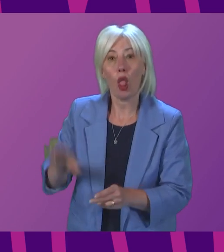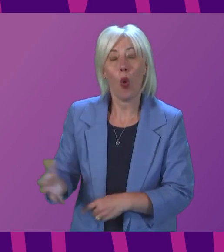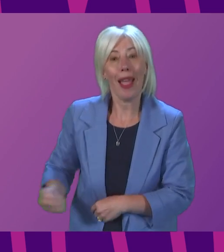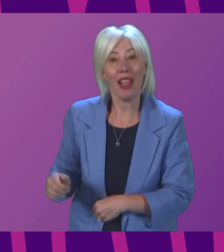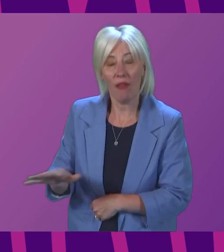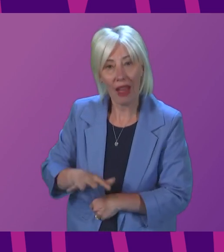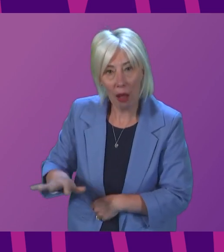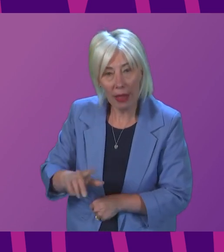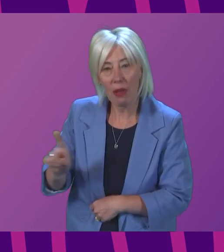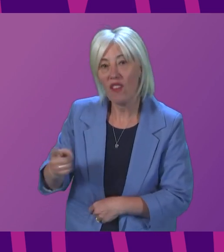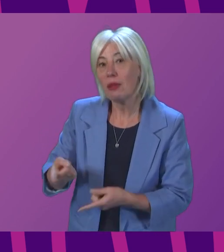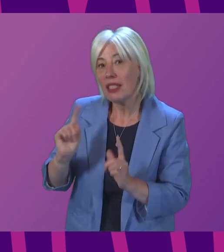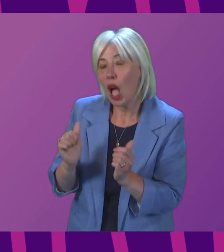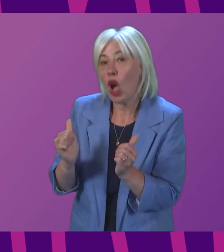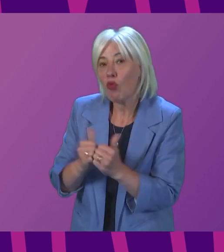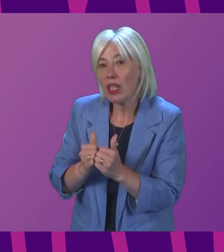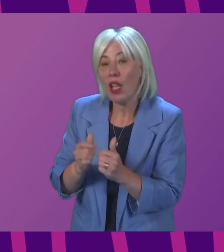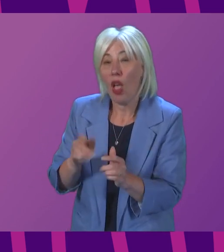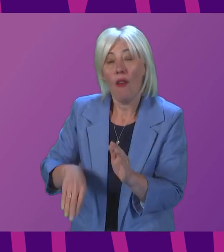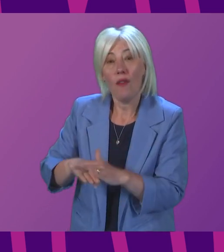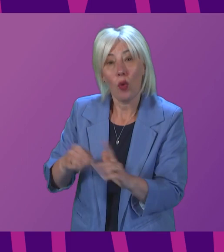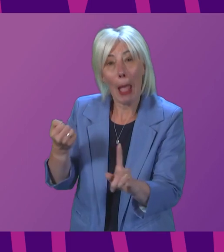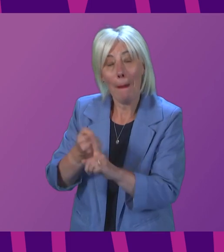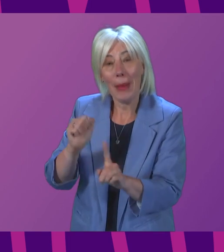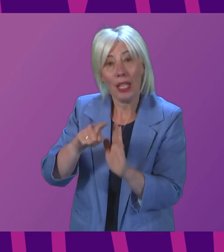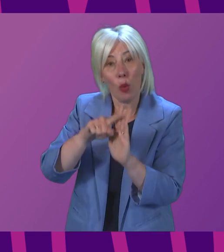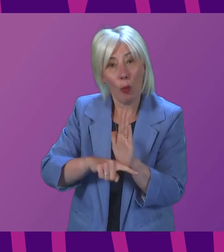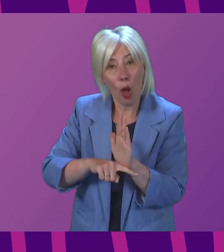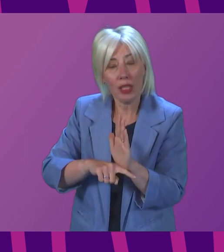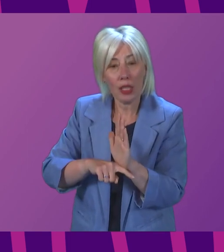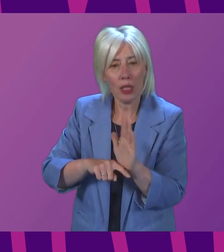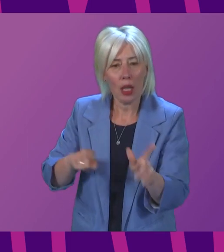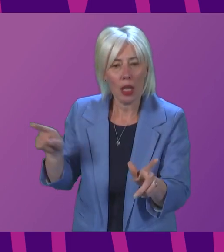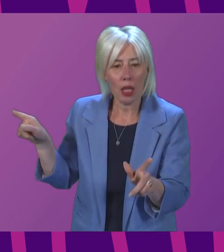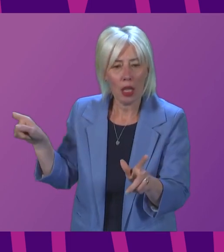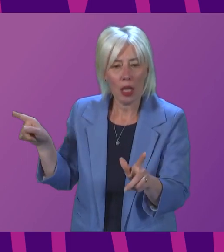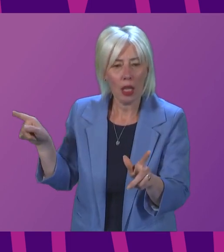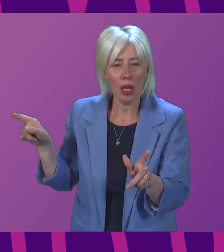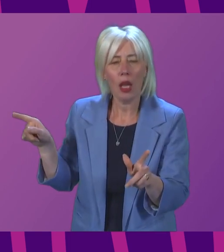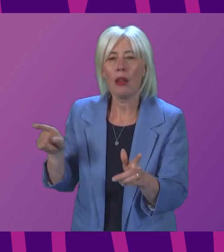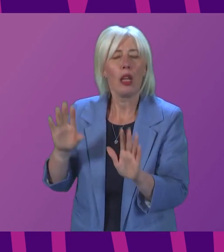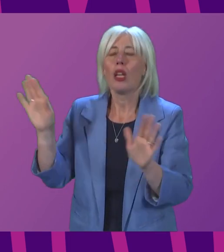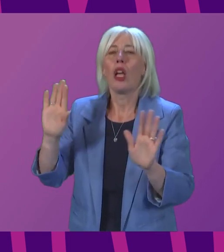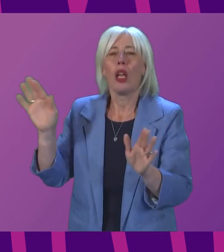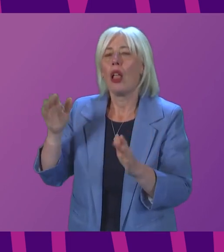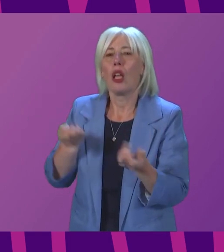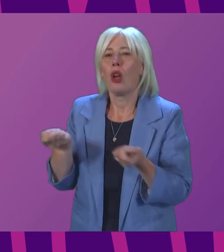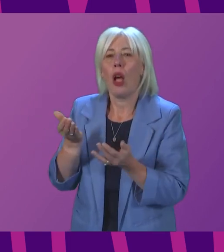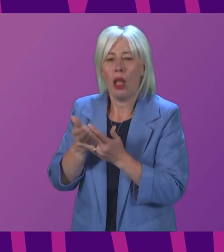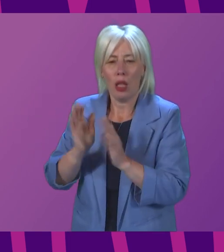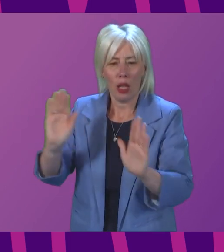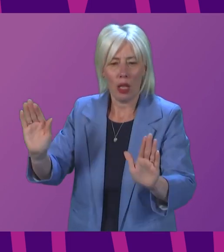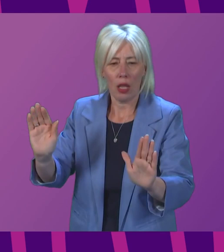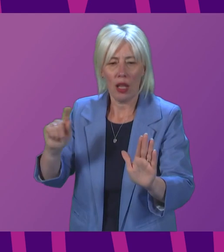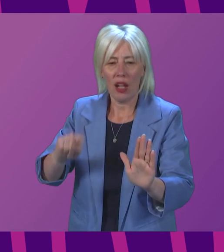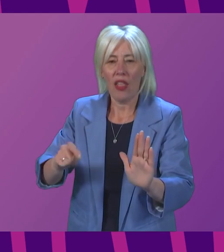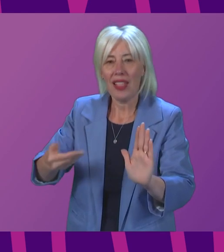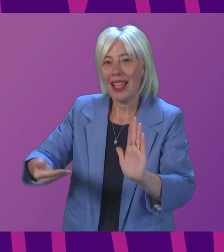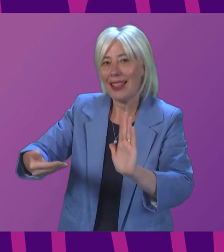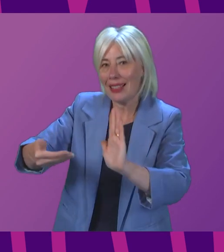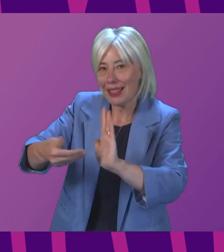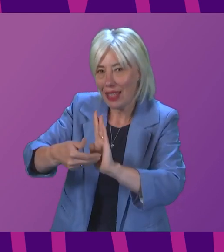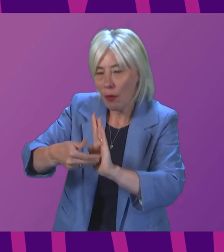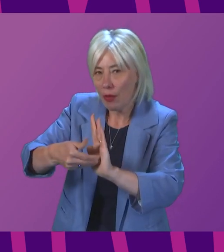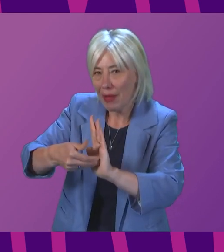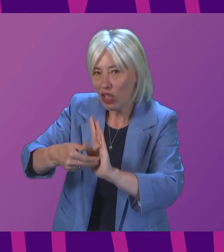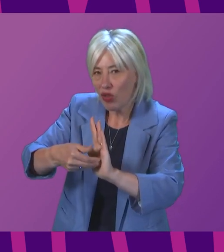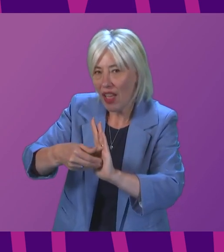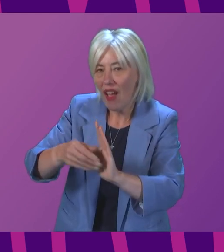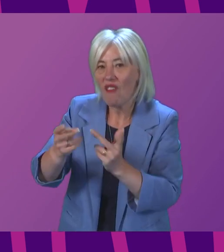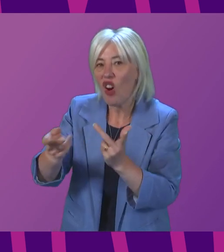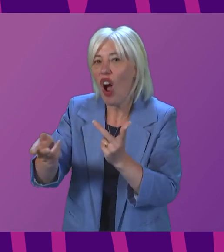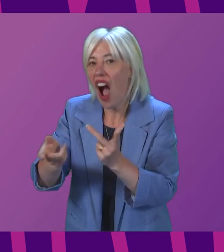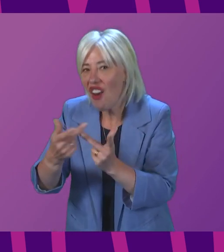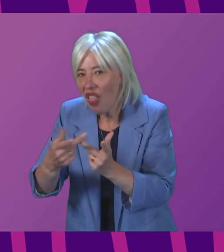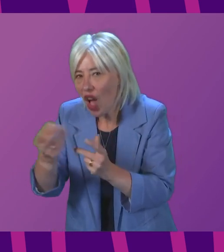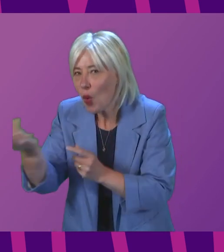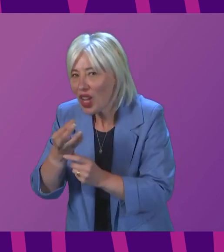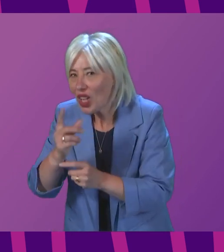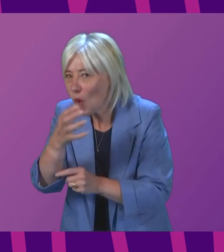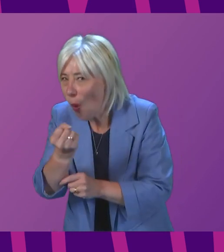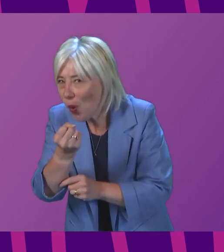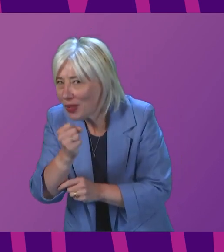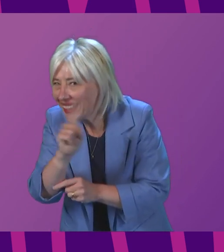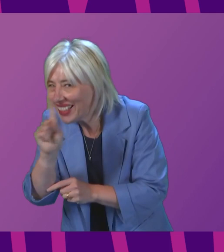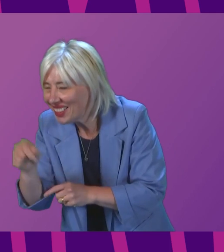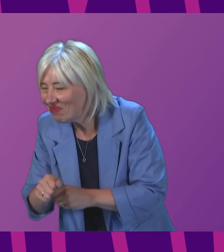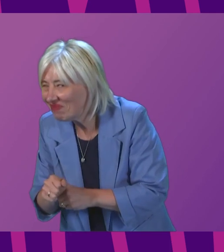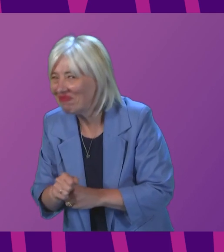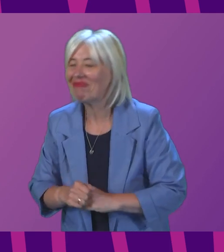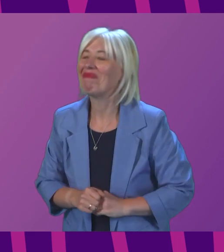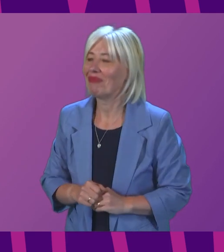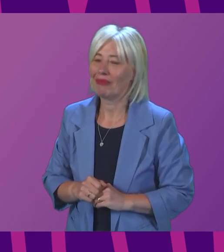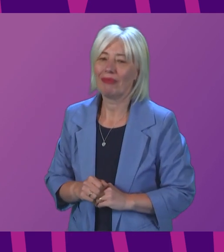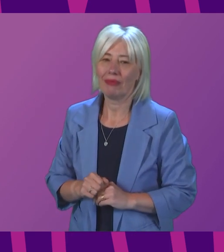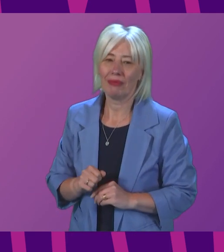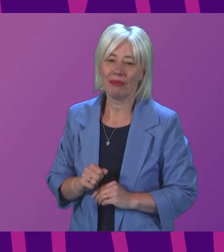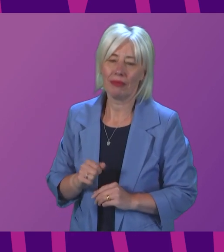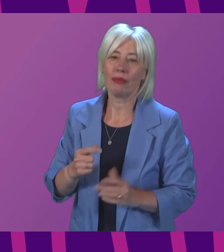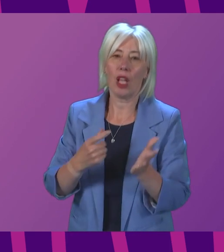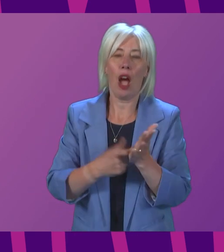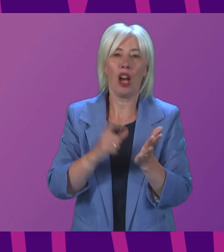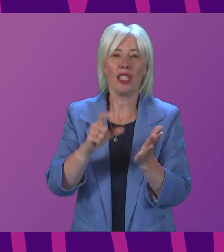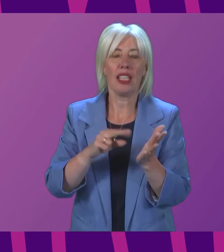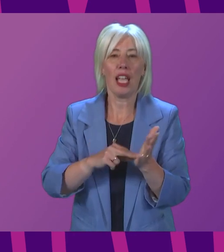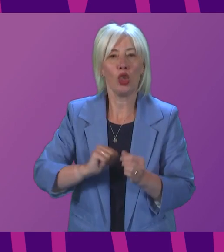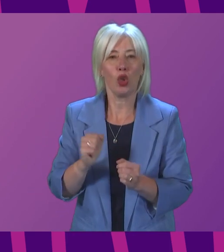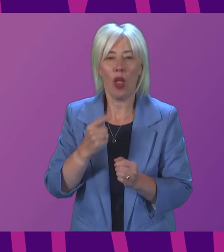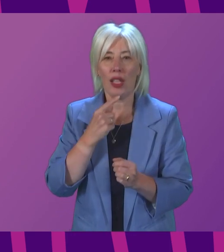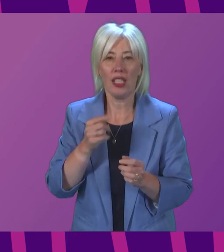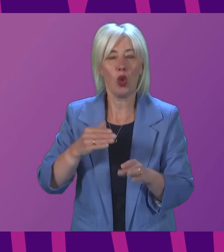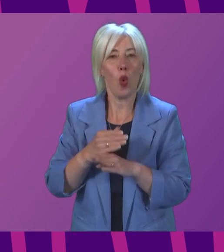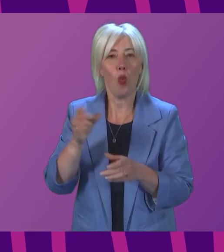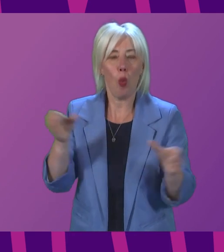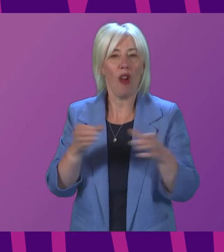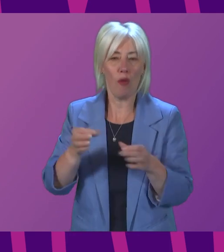The Royal College of Nursing Scotland says that the workforce strategy provides “scant